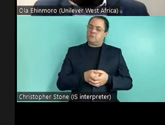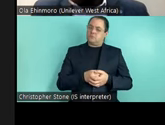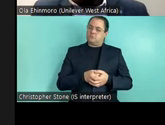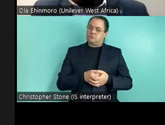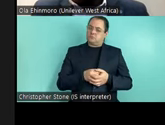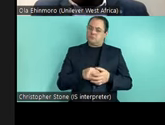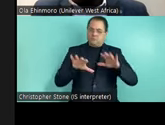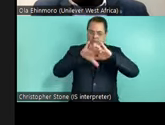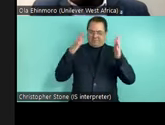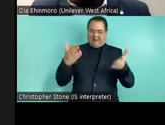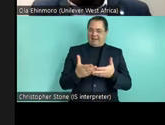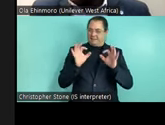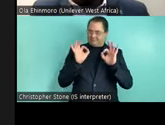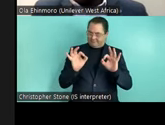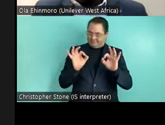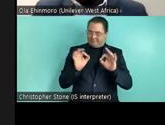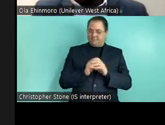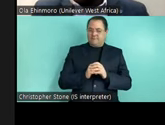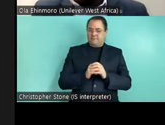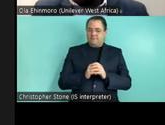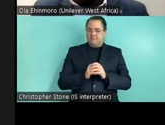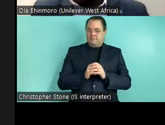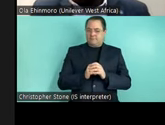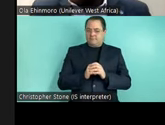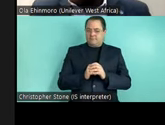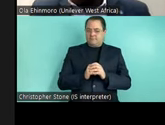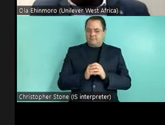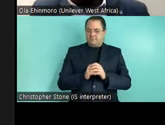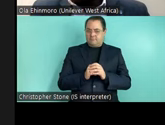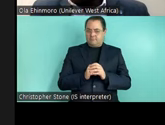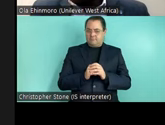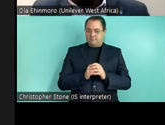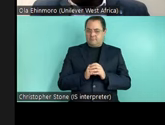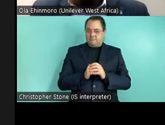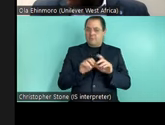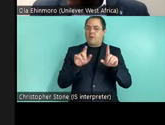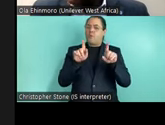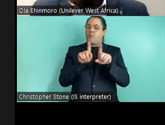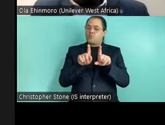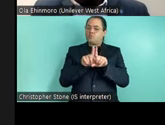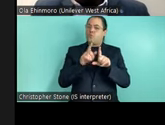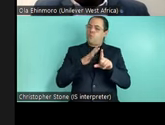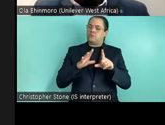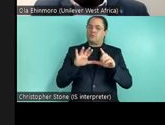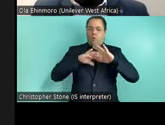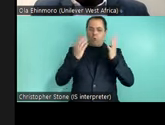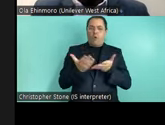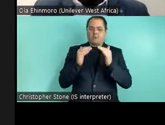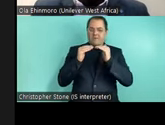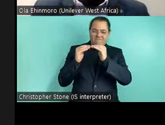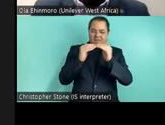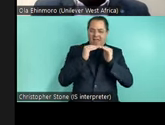importantly contributes into the fair, you know, to a Farah more socially intrusive what.